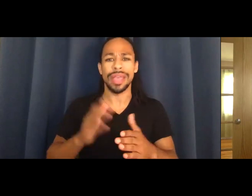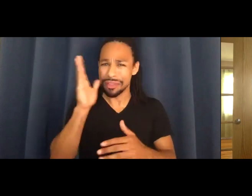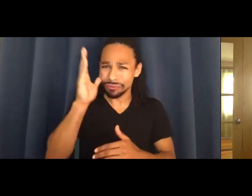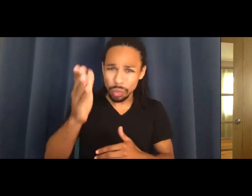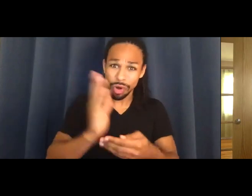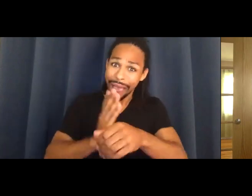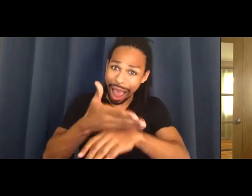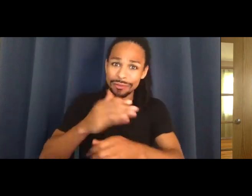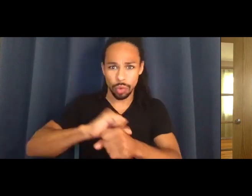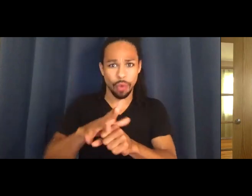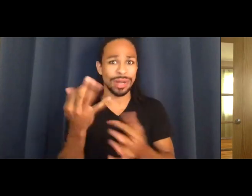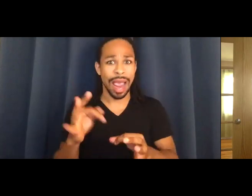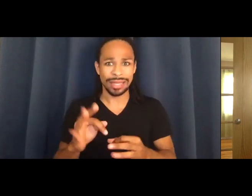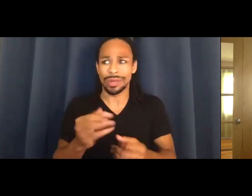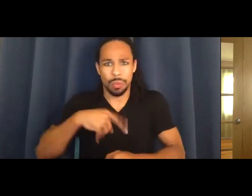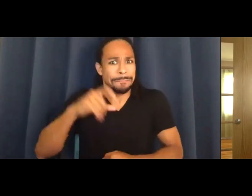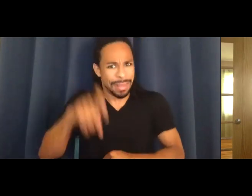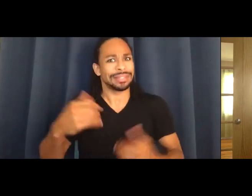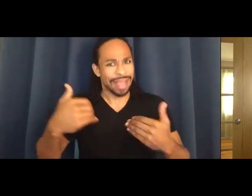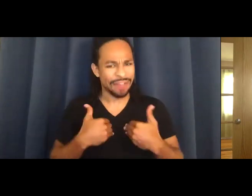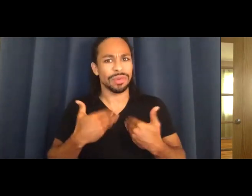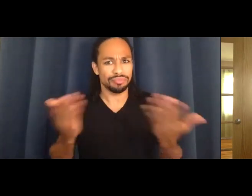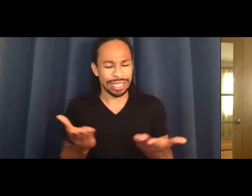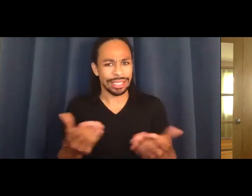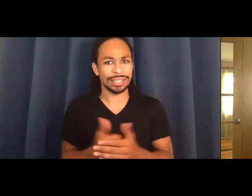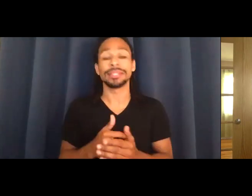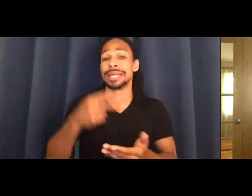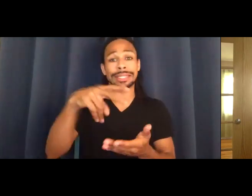New York City at every level, leading tourism, strengthening education,